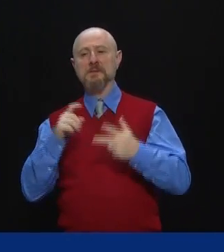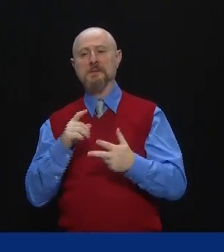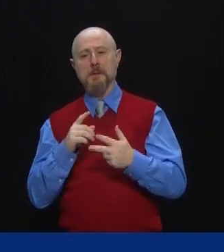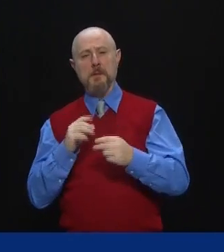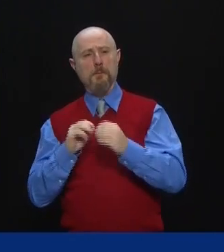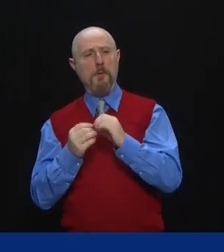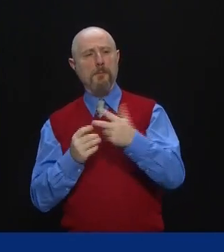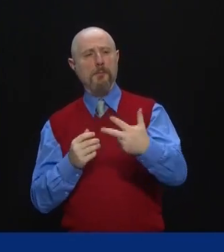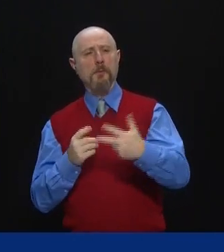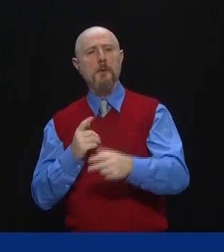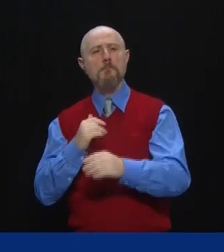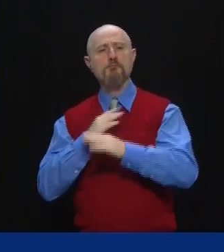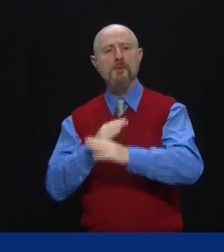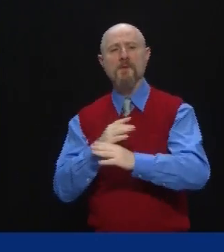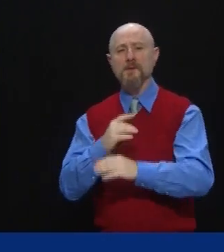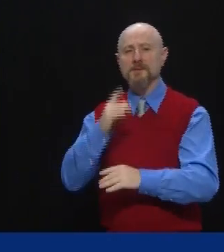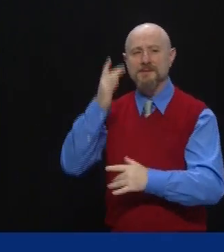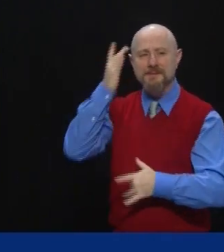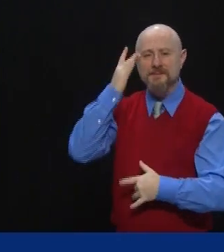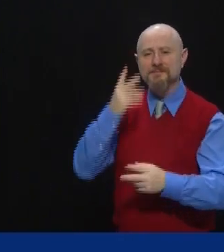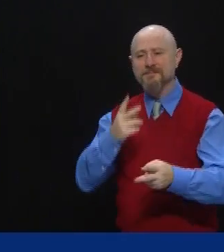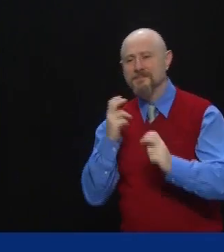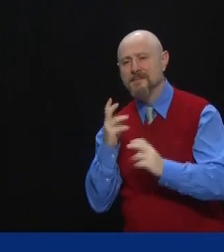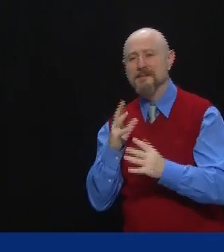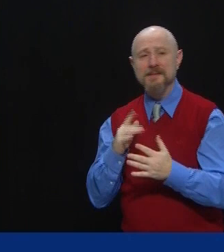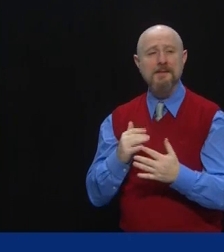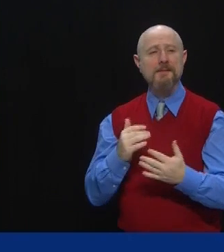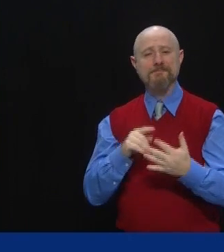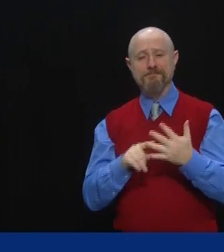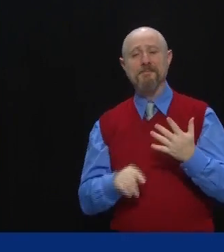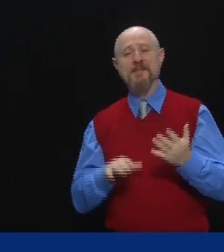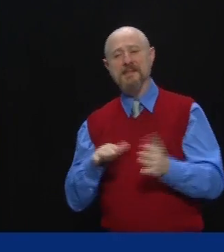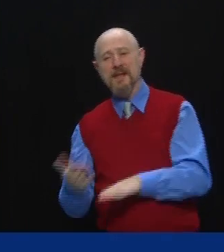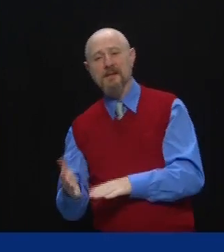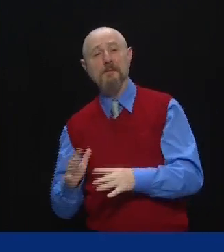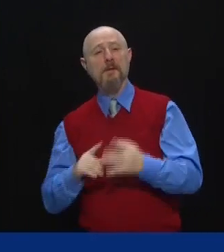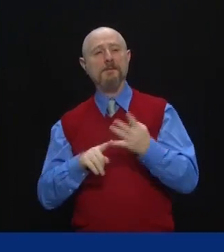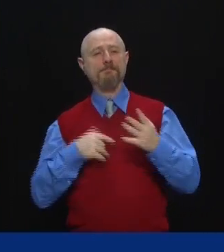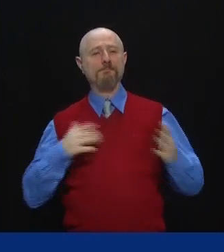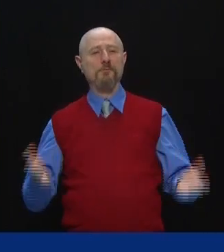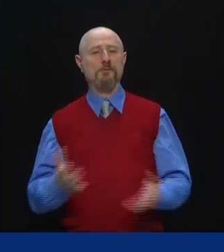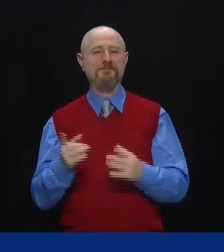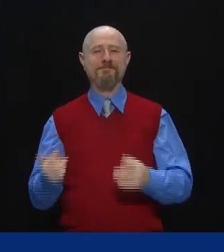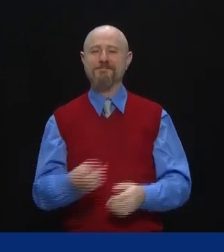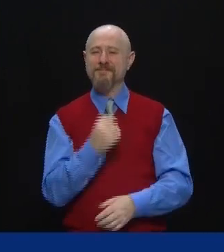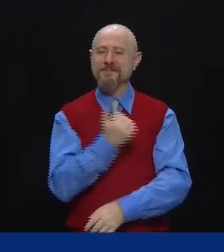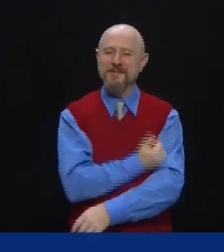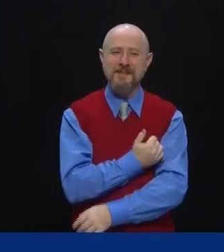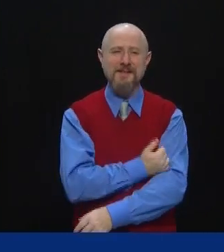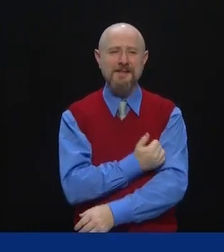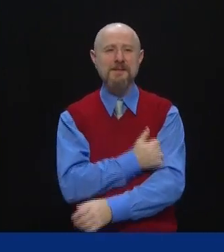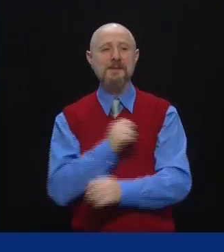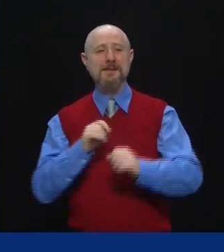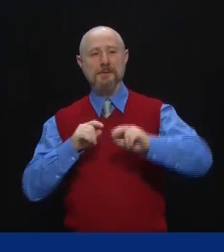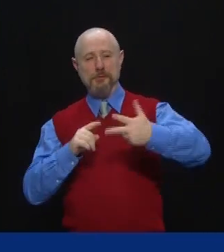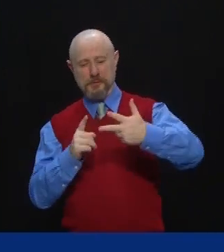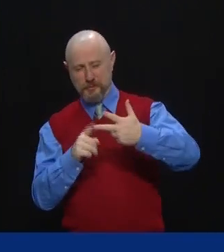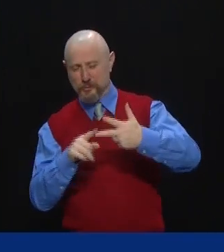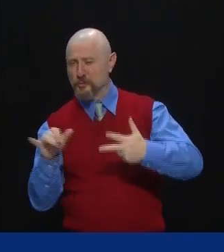TALK MORE AN THAT. THREE, PREVENT, FOCUS ON PREVENTING SEVERE ILLNESS AND DEATHS. NUMBER FOUR, KEEP INCREASING VACCINES AND BOOSTERS FOR ADULTS